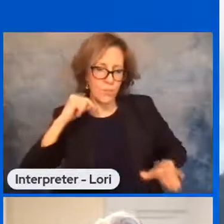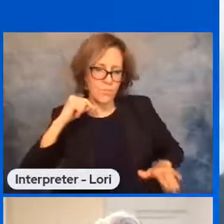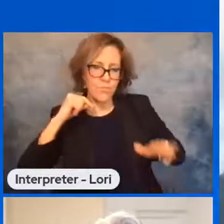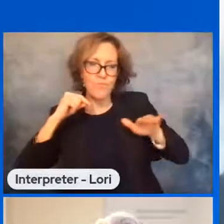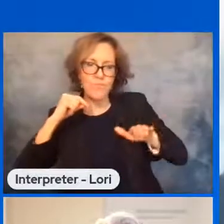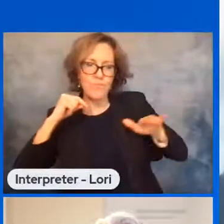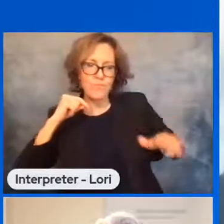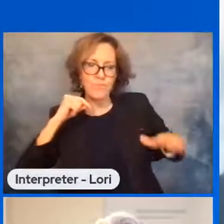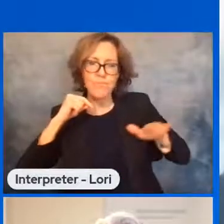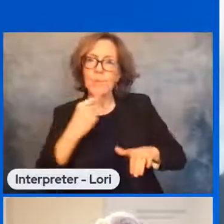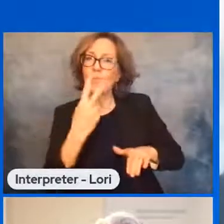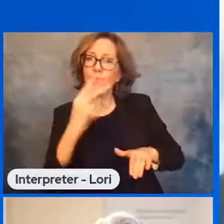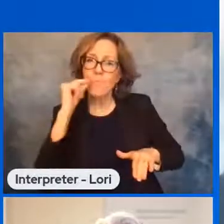This is Matthew's youngest son.